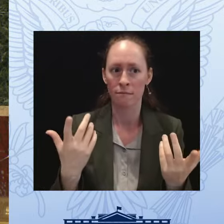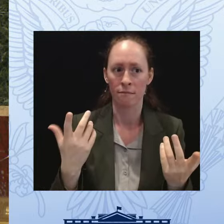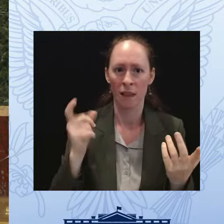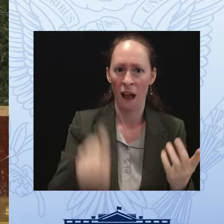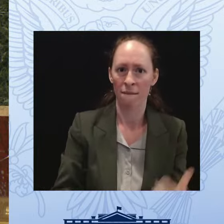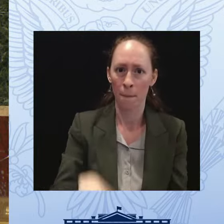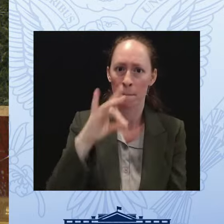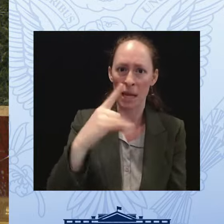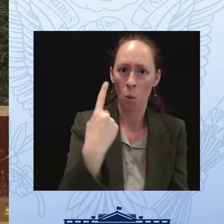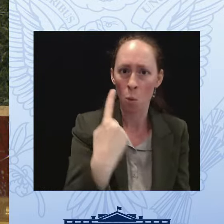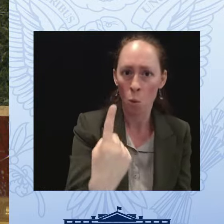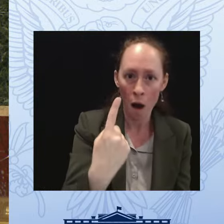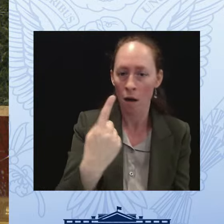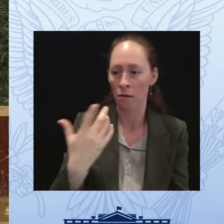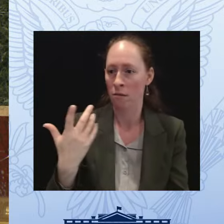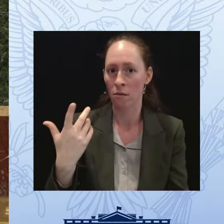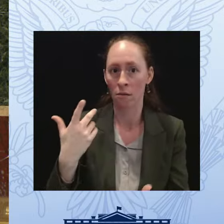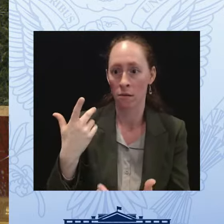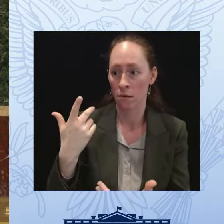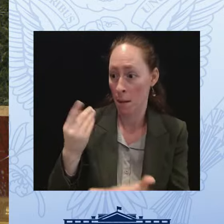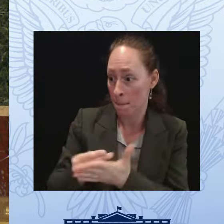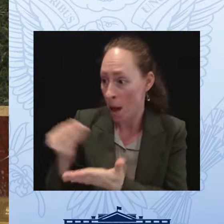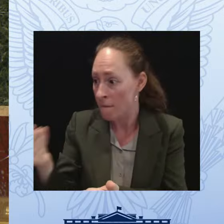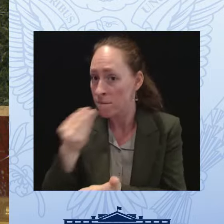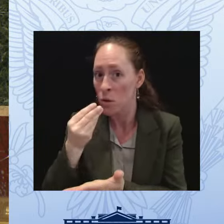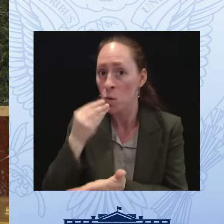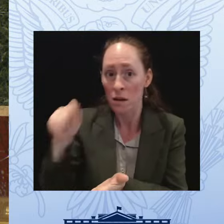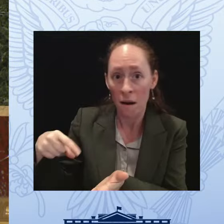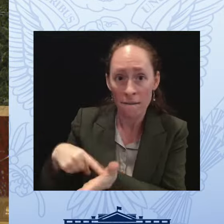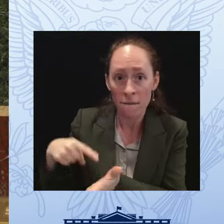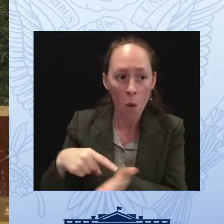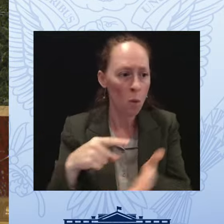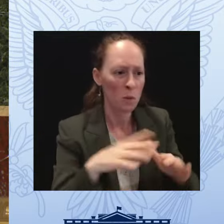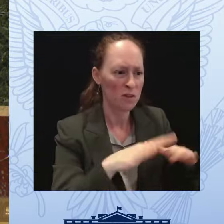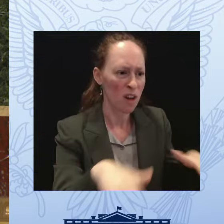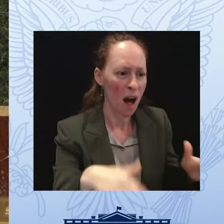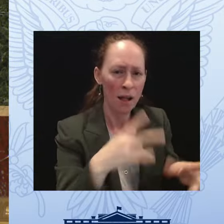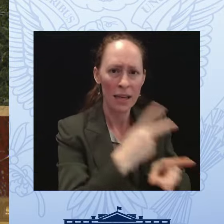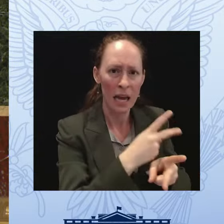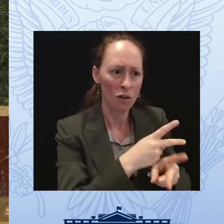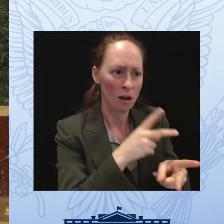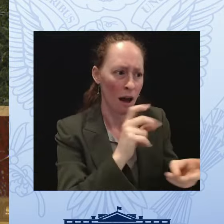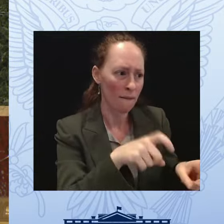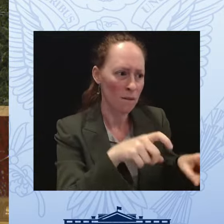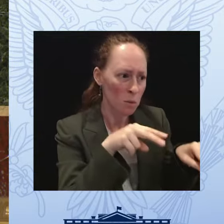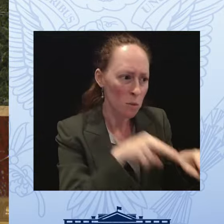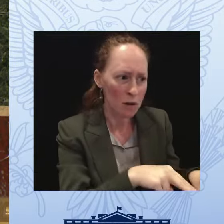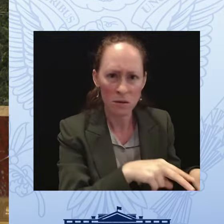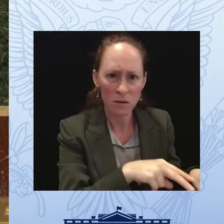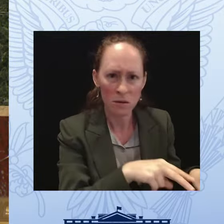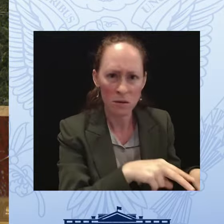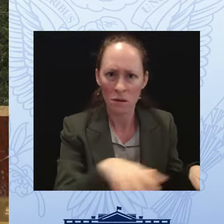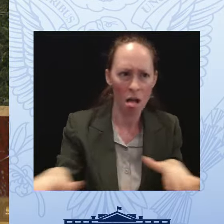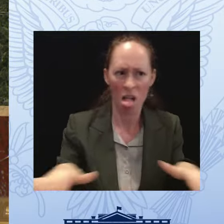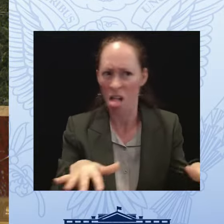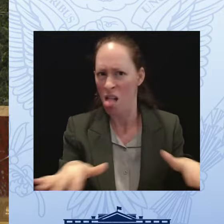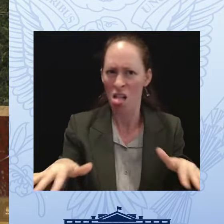When they can pursue their dreams, knowing that their children are safe and cared for, we all benefit.